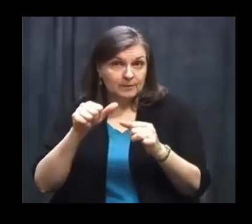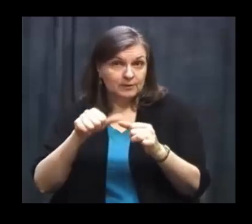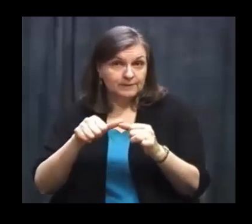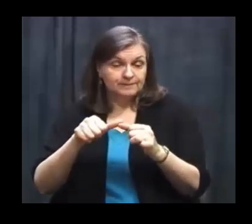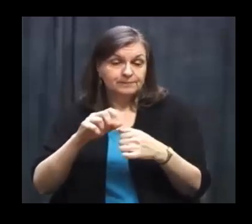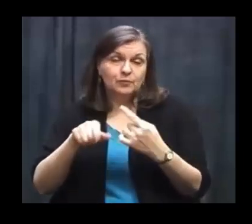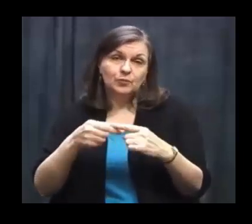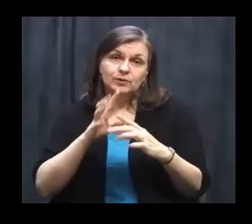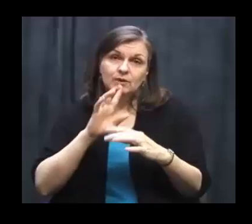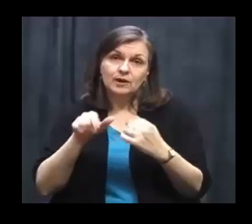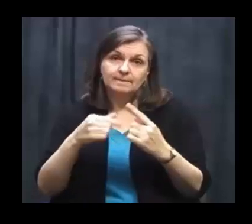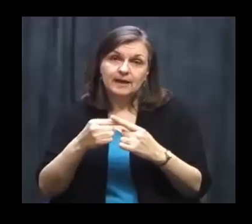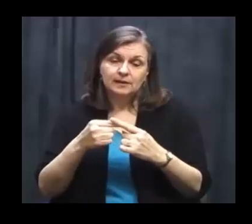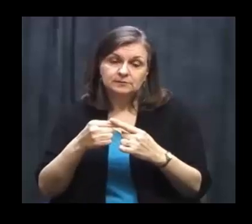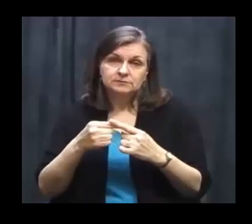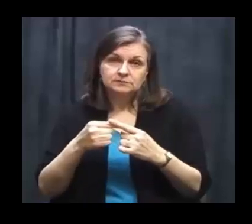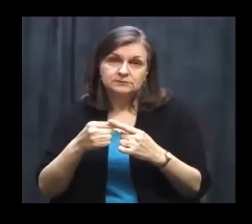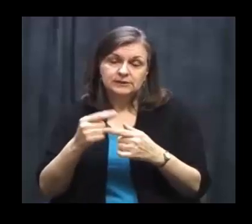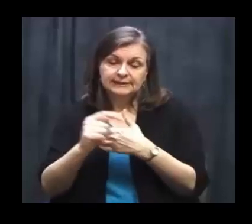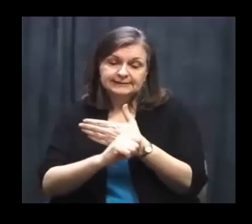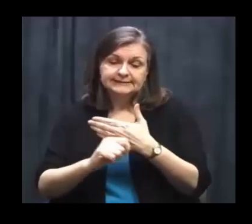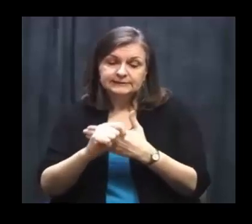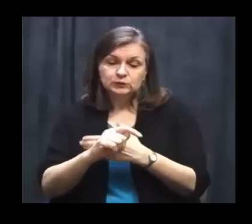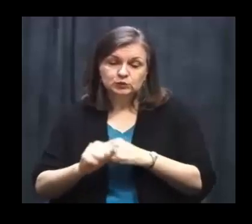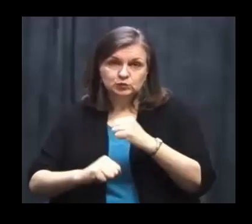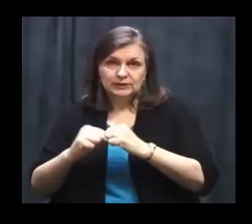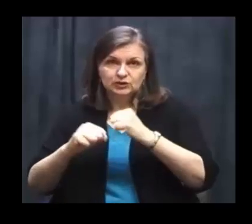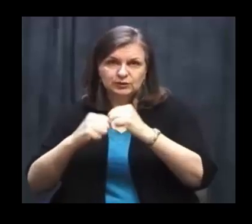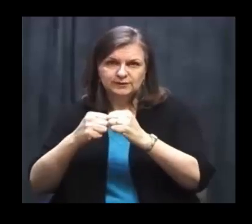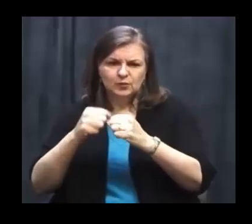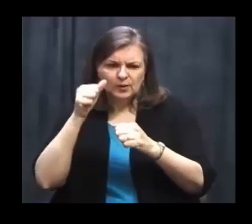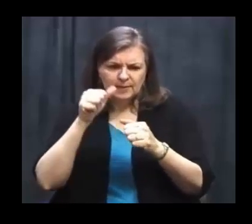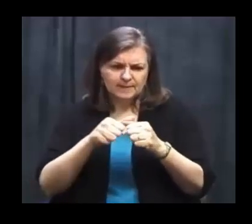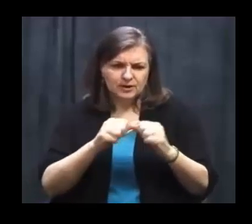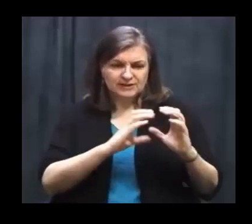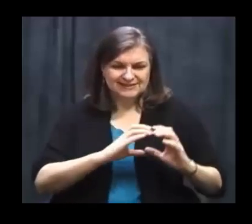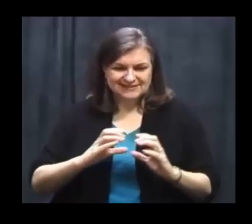remember when we talk about structures of tissues